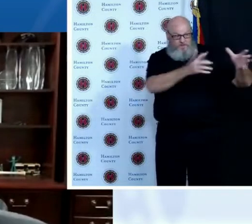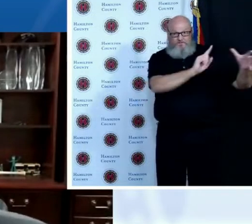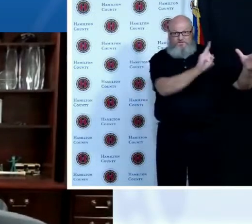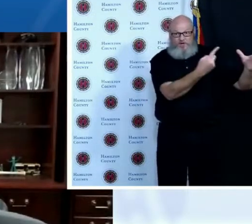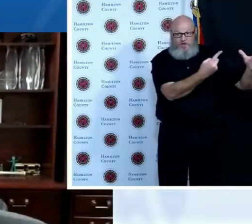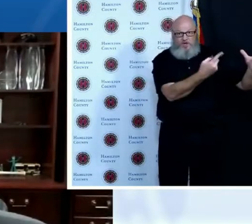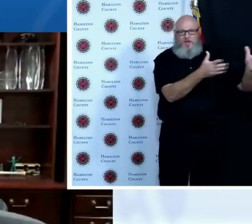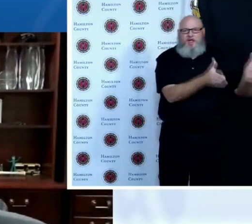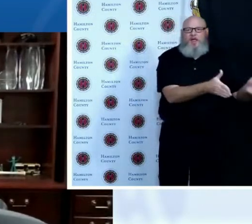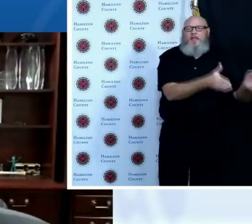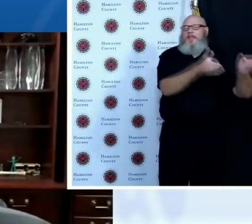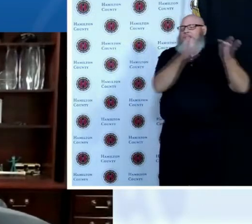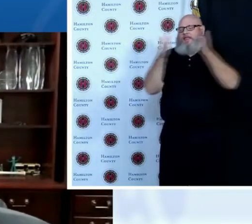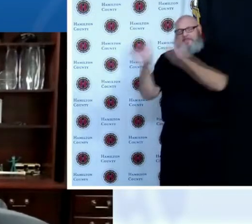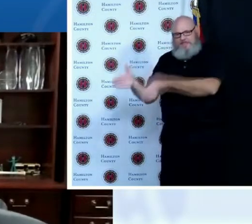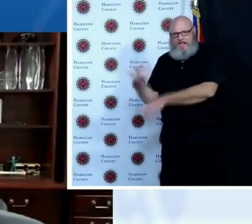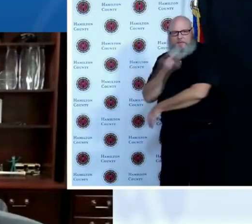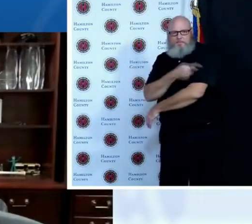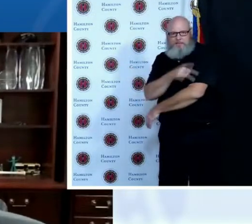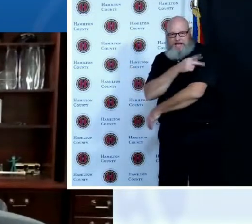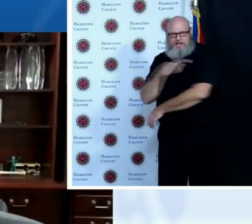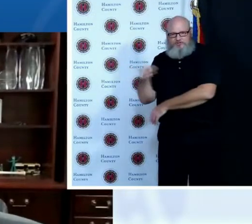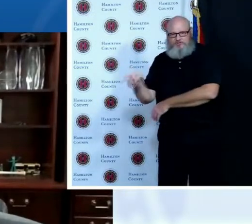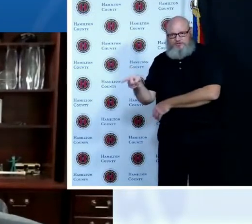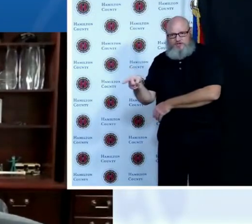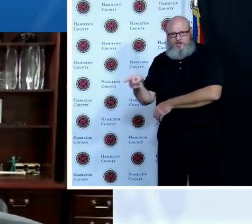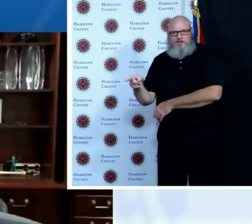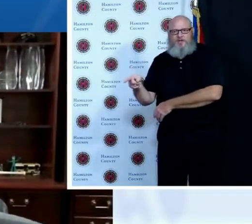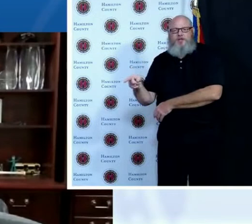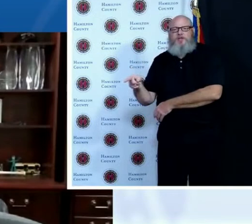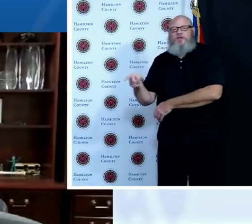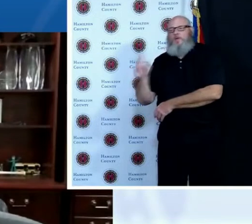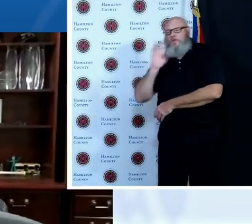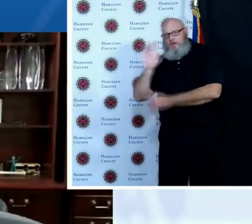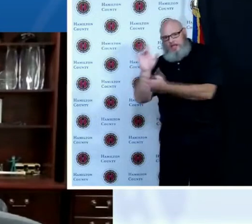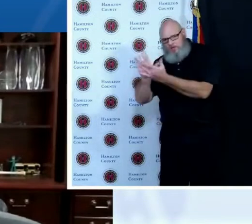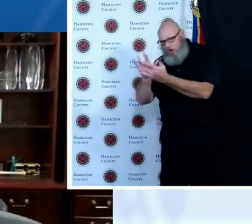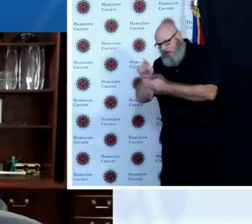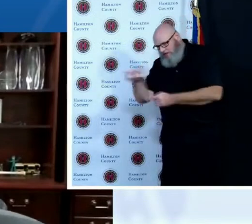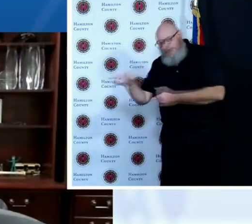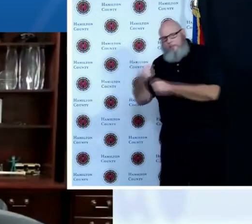contacting them working in close collaboration with the health department to make sure that